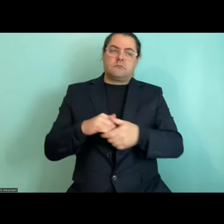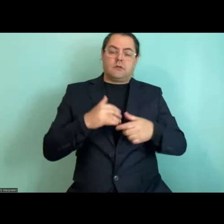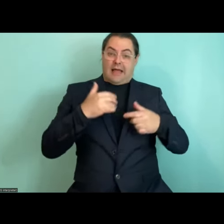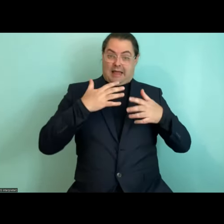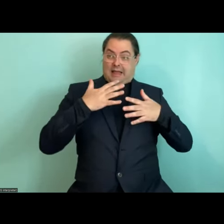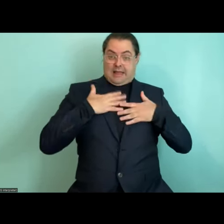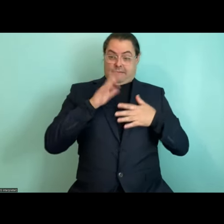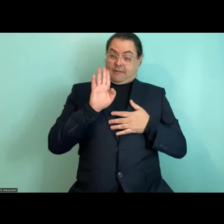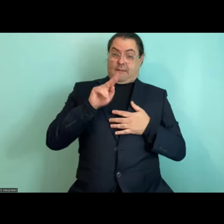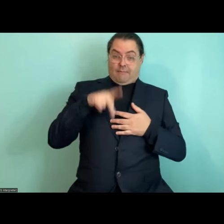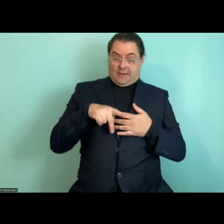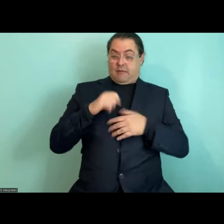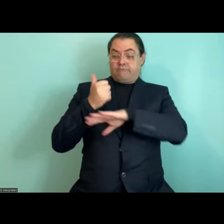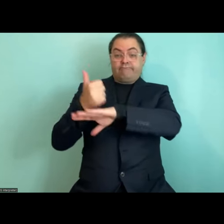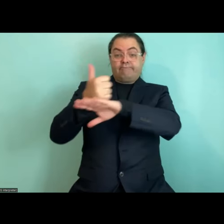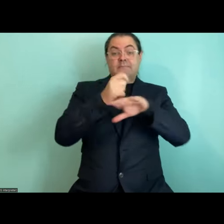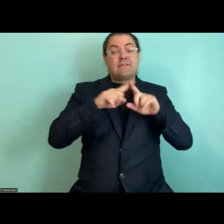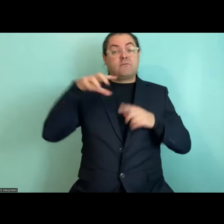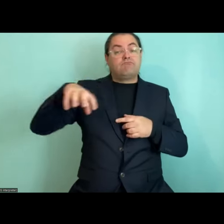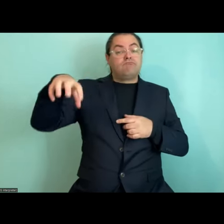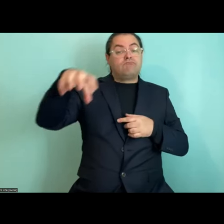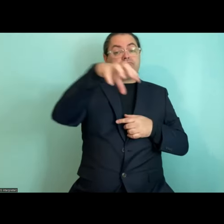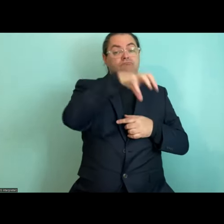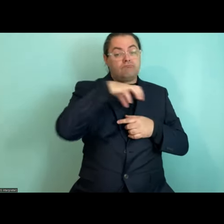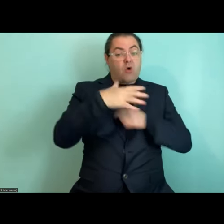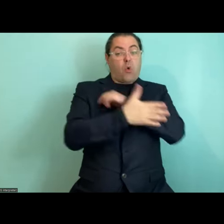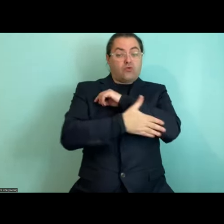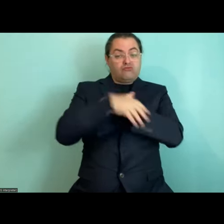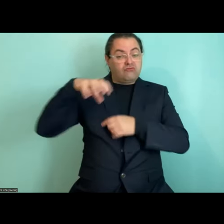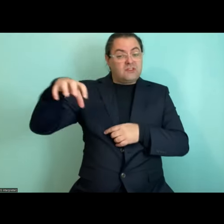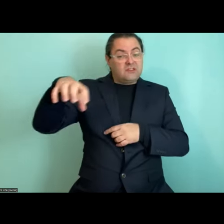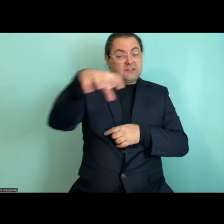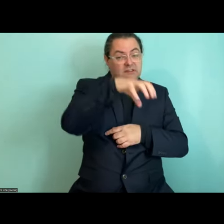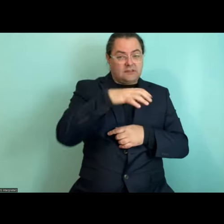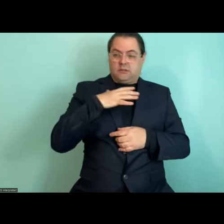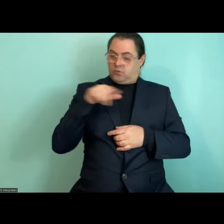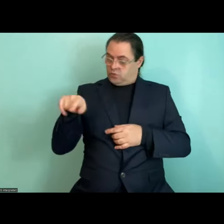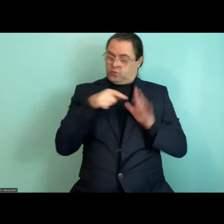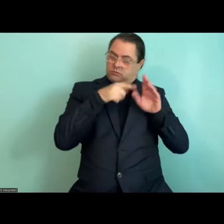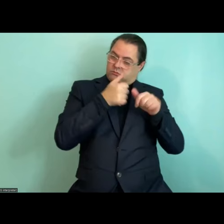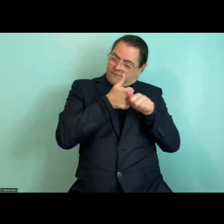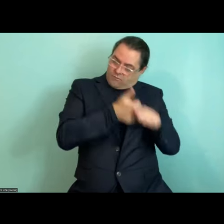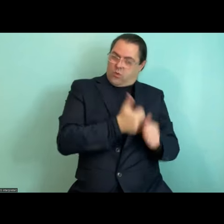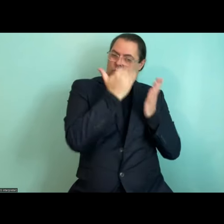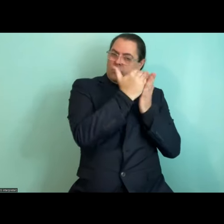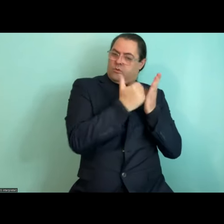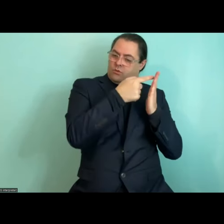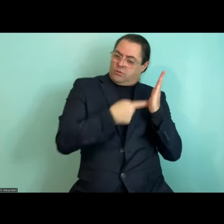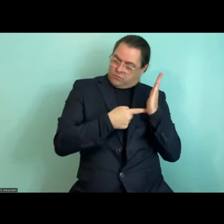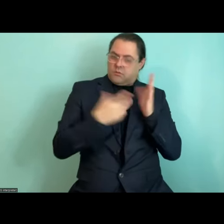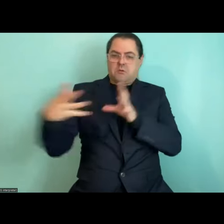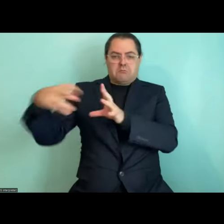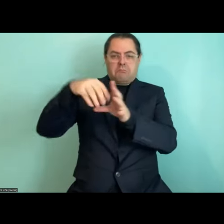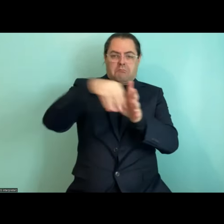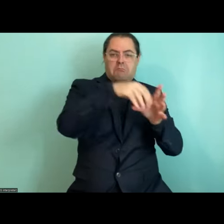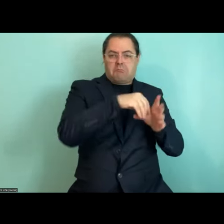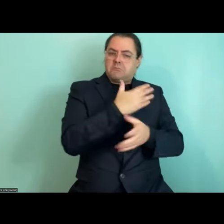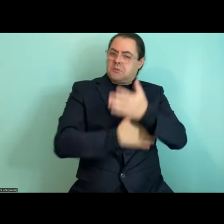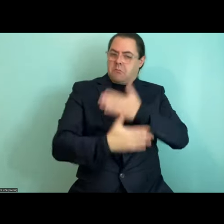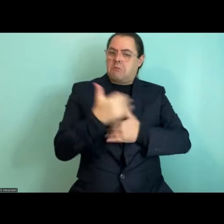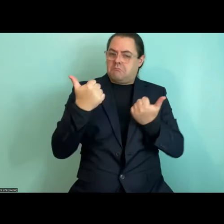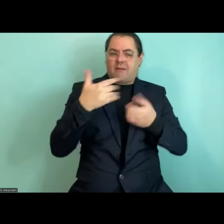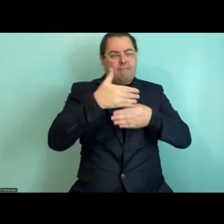or century version done and example Xavi don't leave your home to know if you're happy this